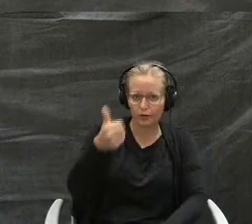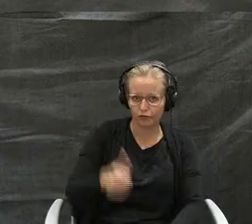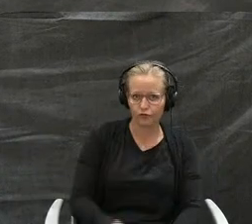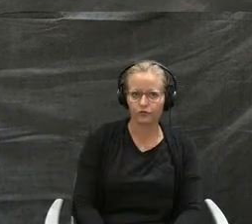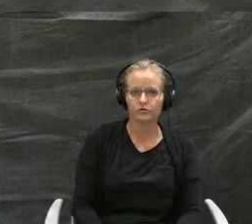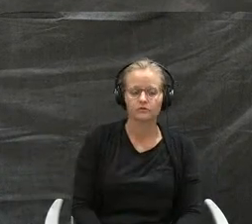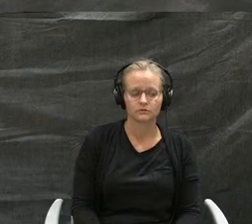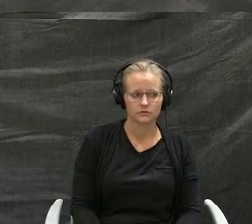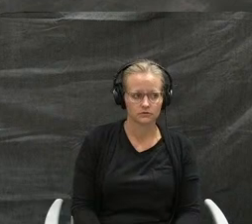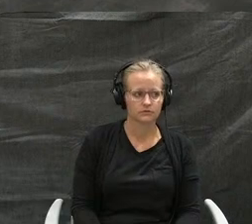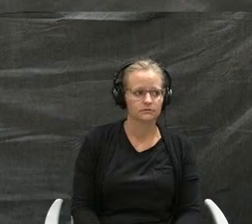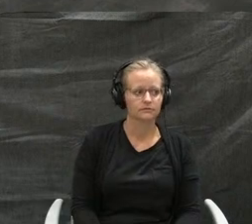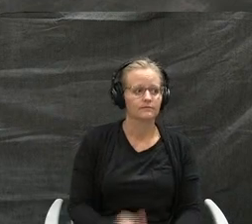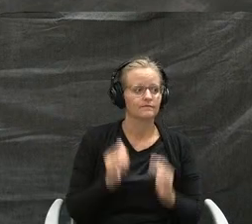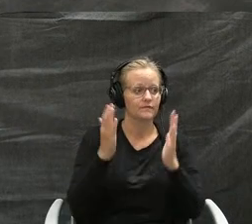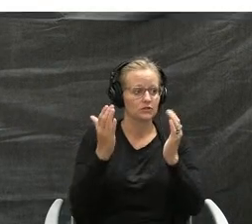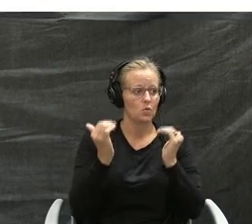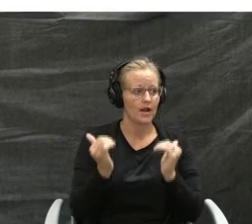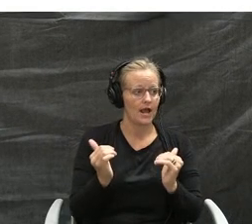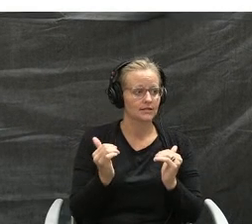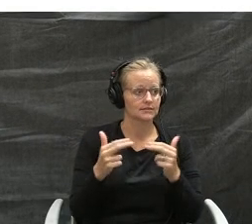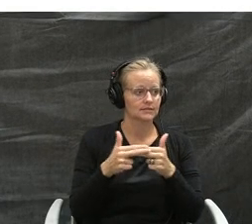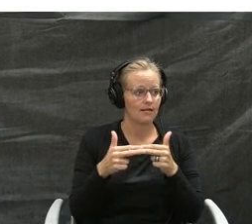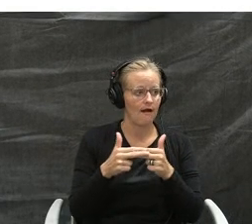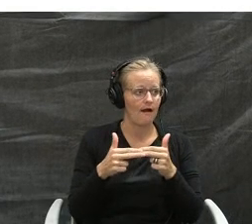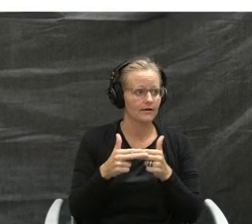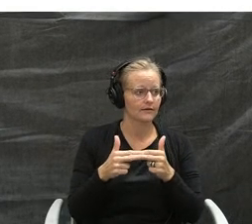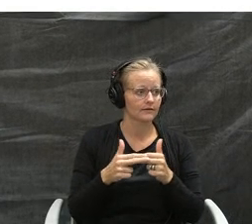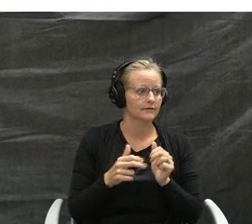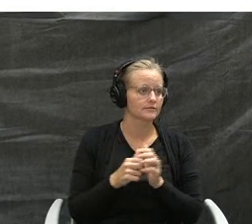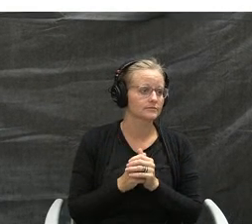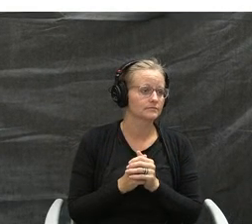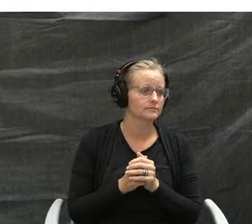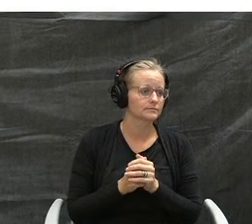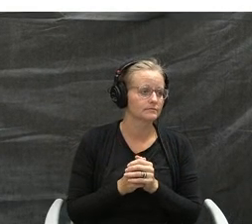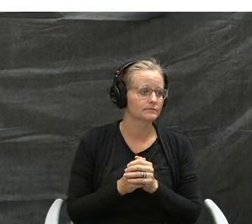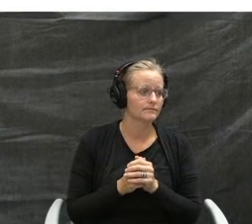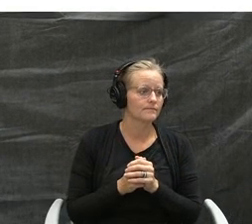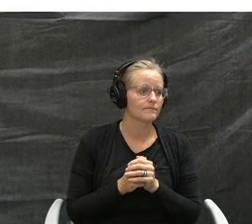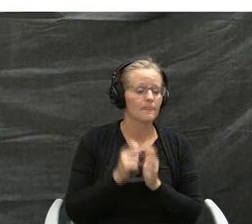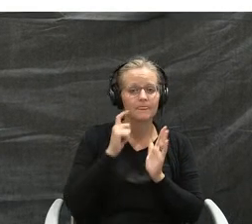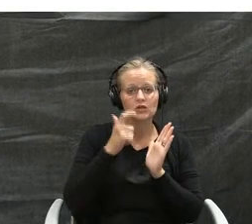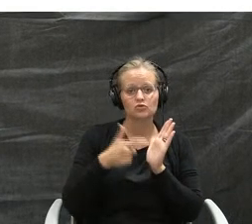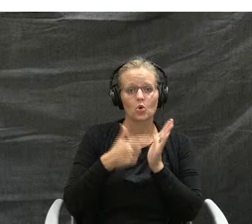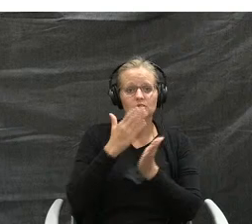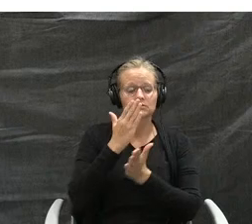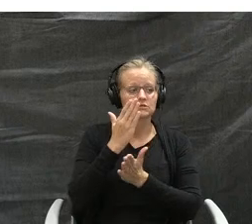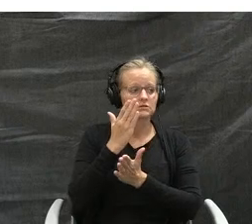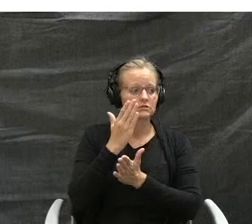On the next slide. You will see some threads that continue to be discussed. You